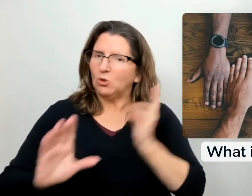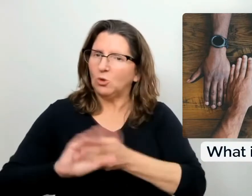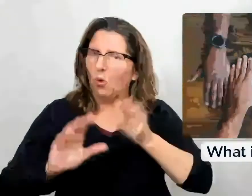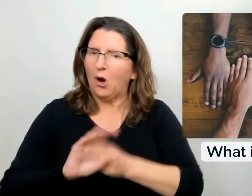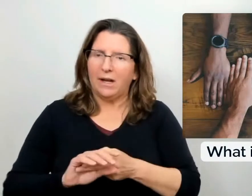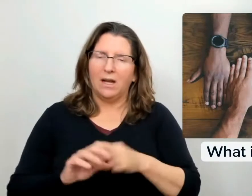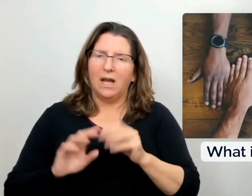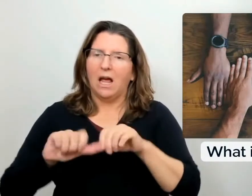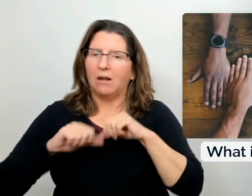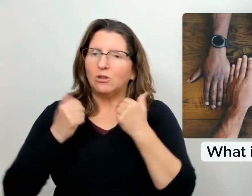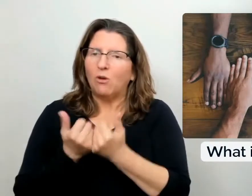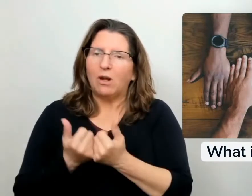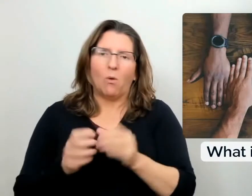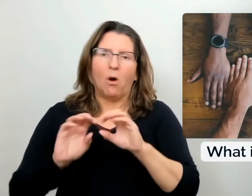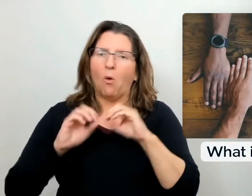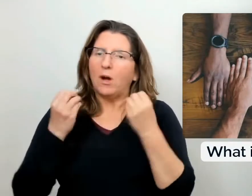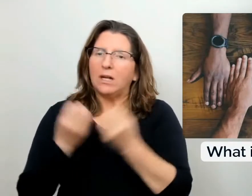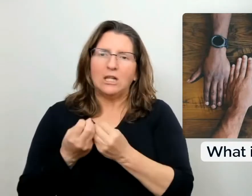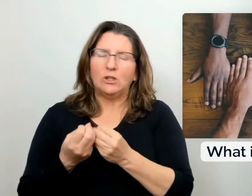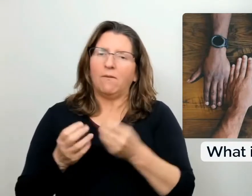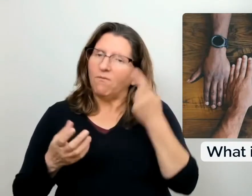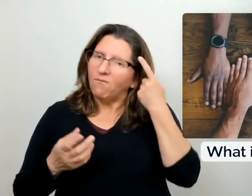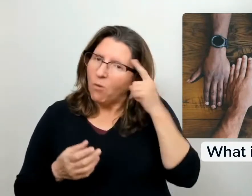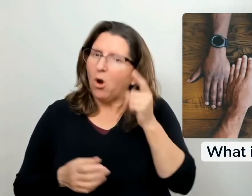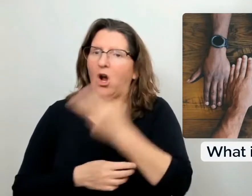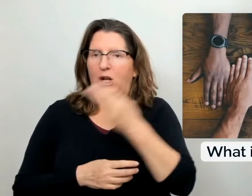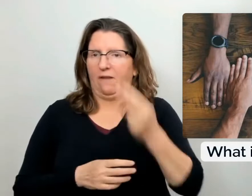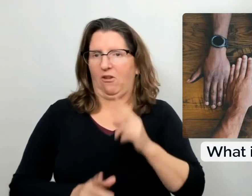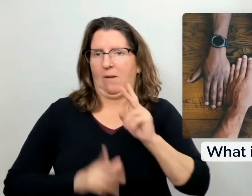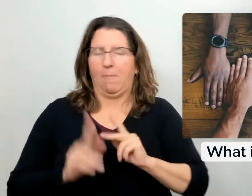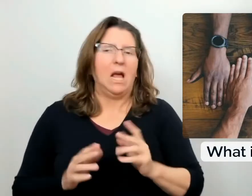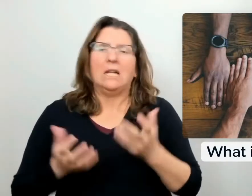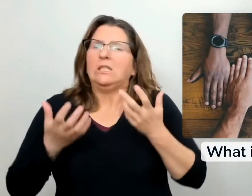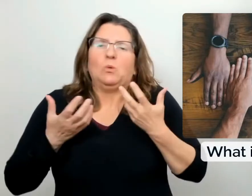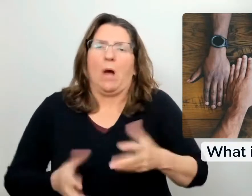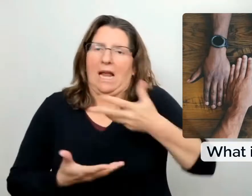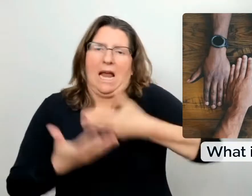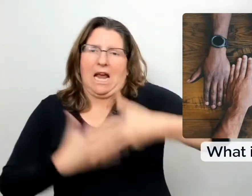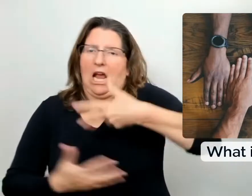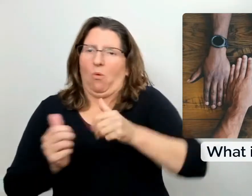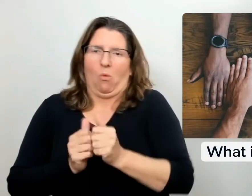That's why, I never wanted to be involved in associations or organizations of hard of hearing people.